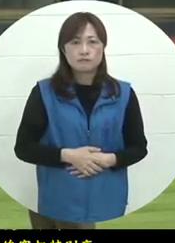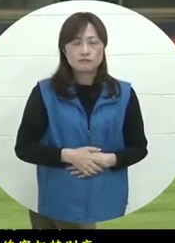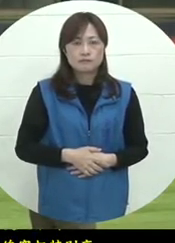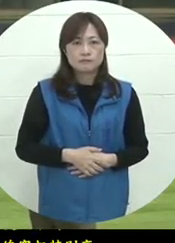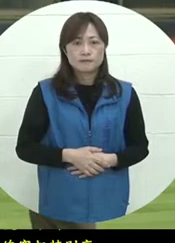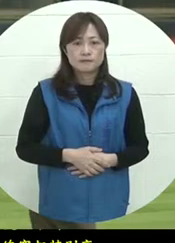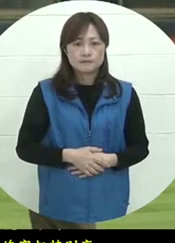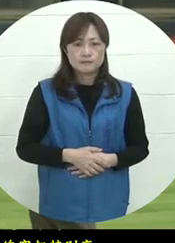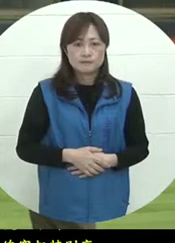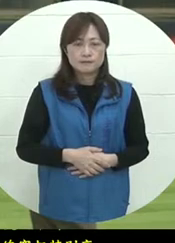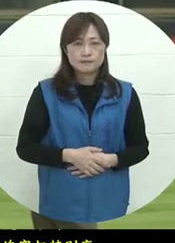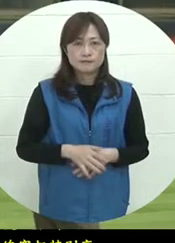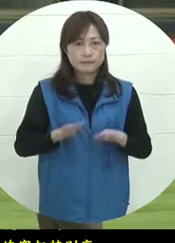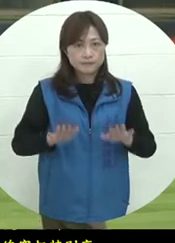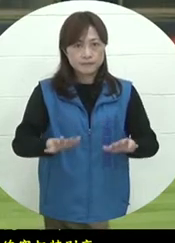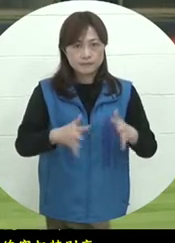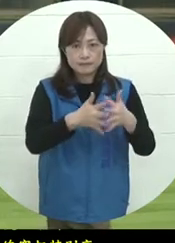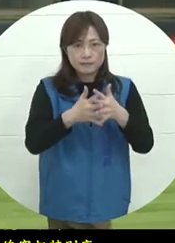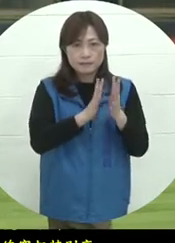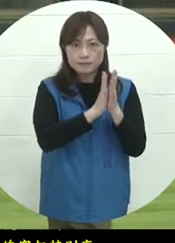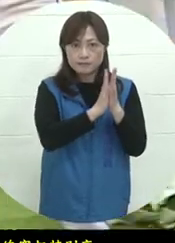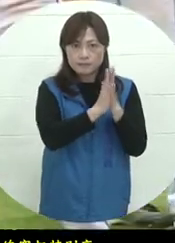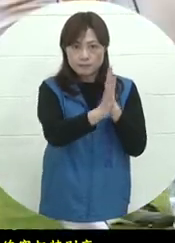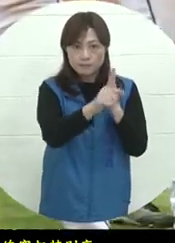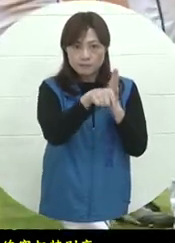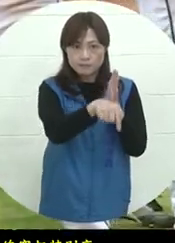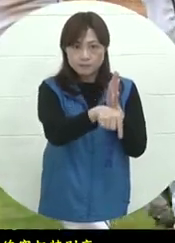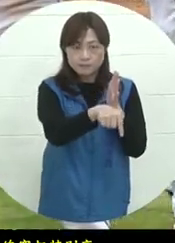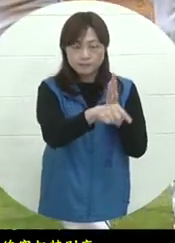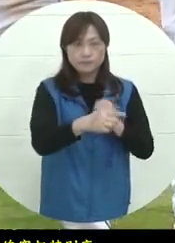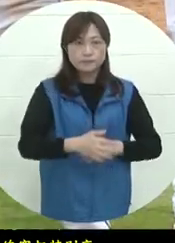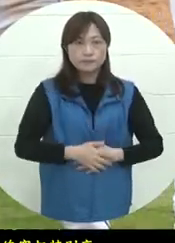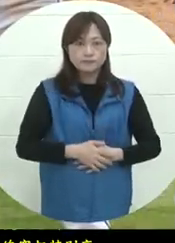Well, at this time, the American team is